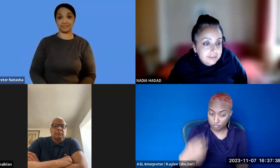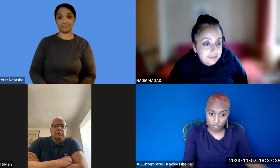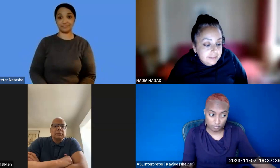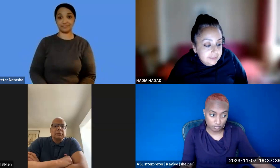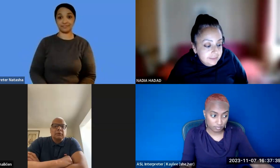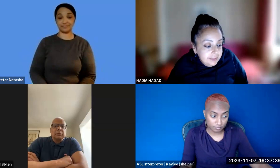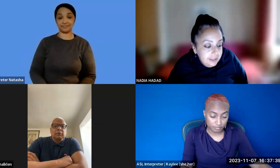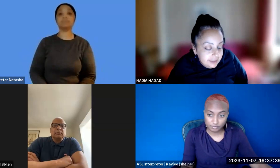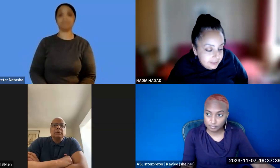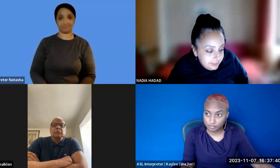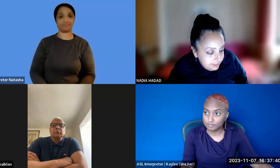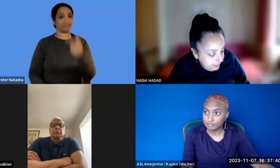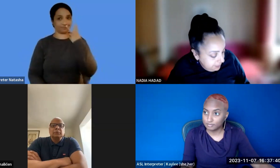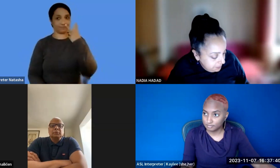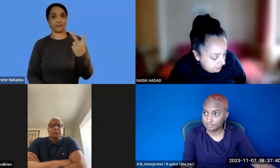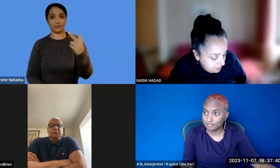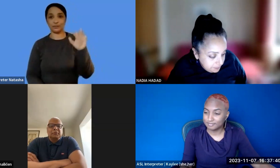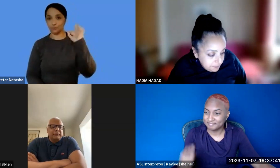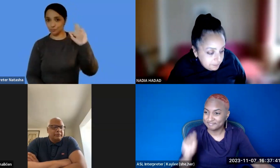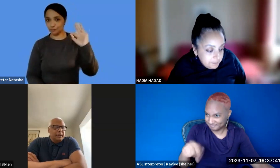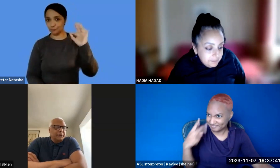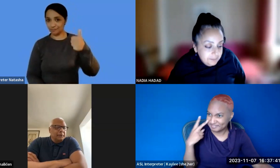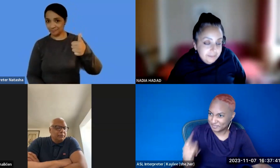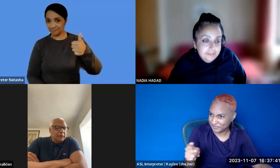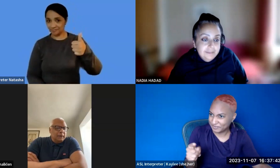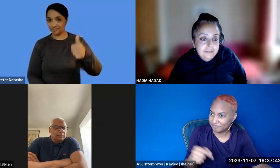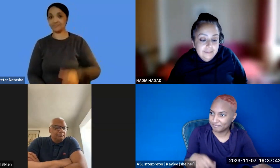Yes, we can see you. Thank you. Thank you.